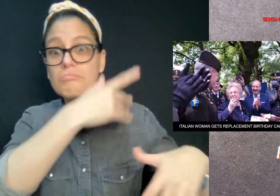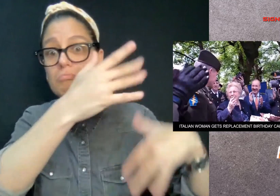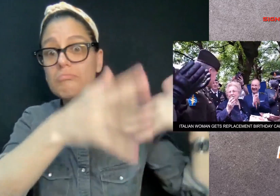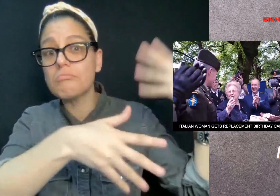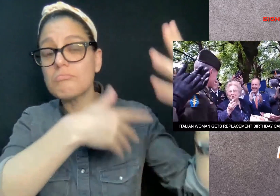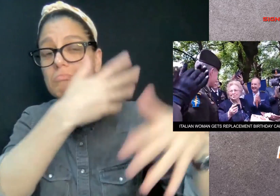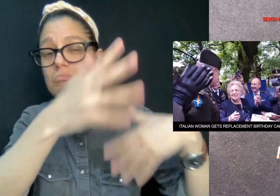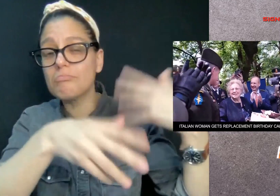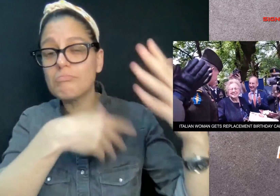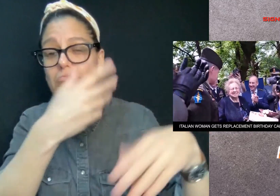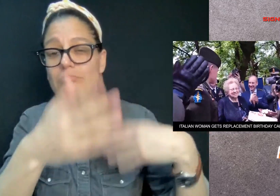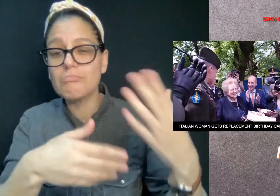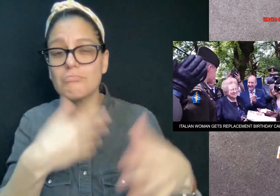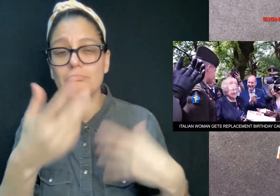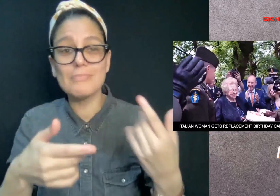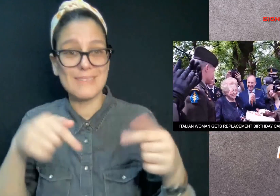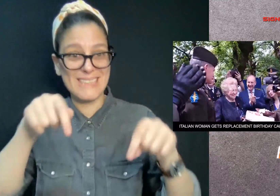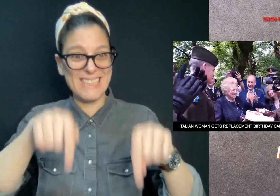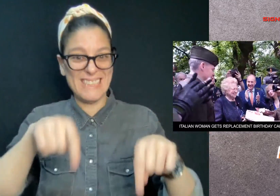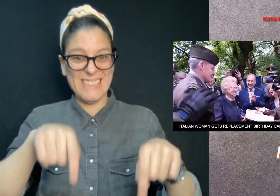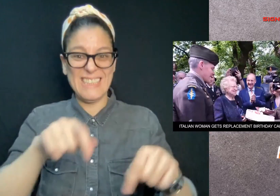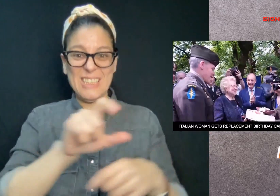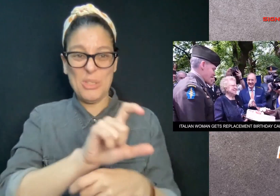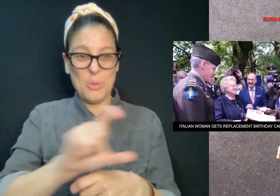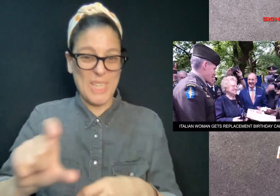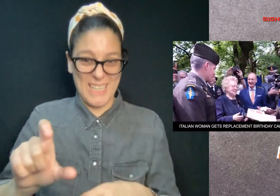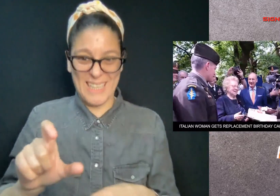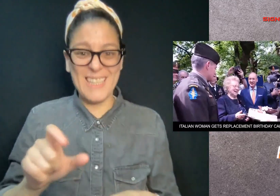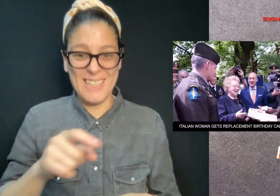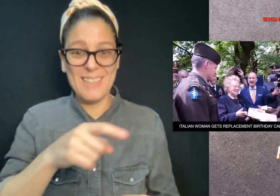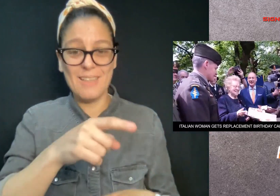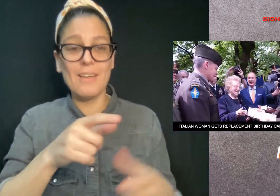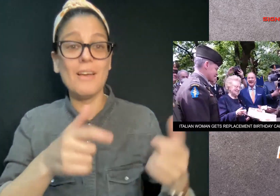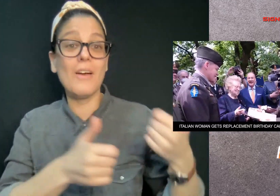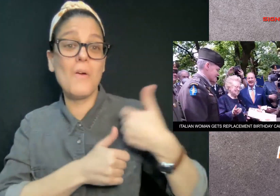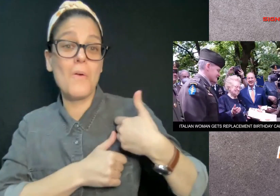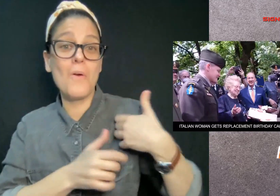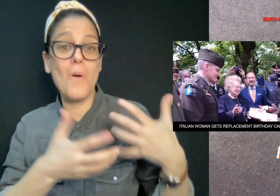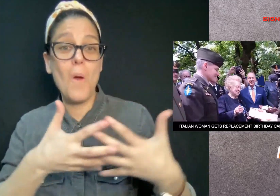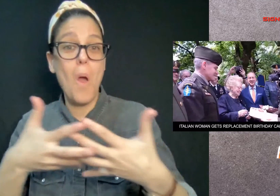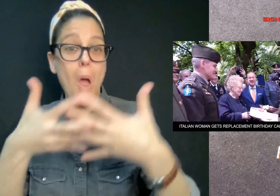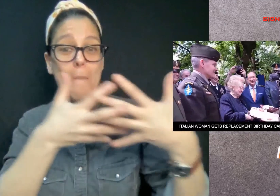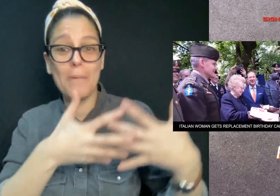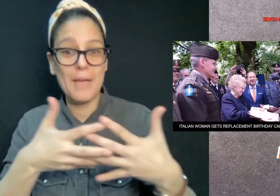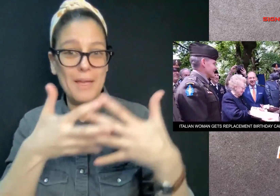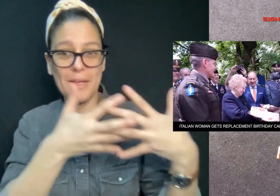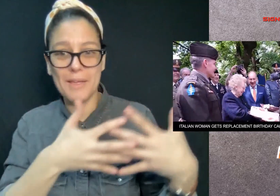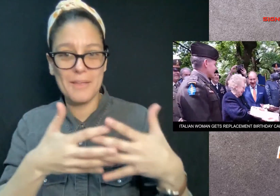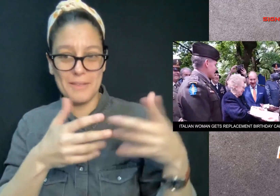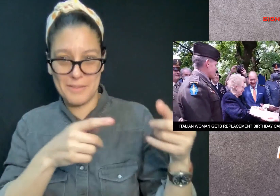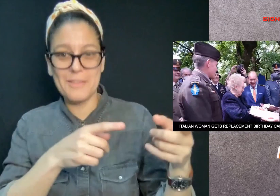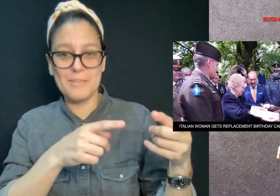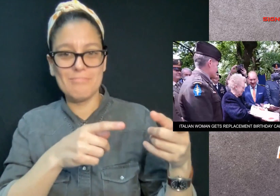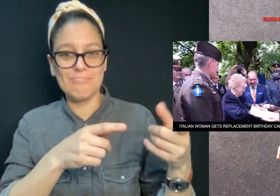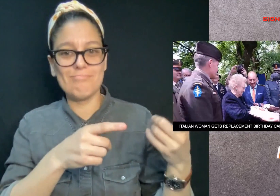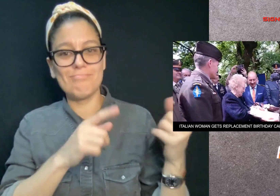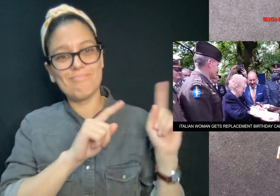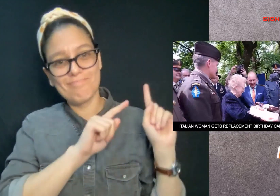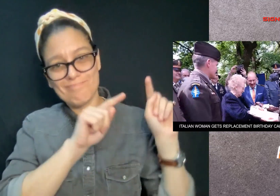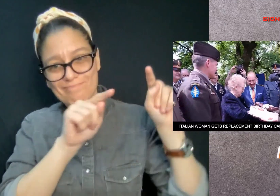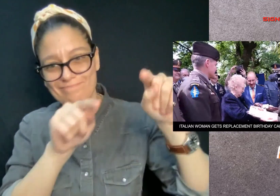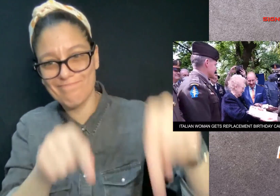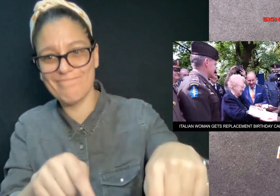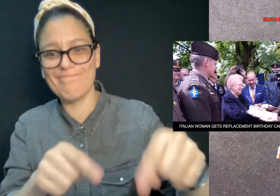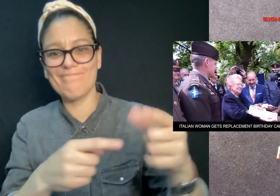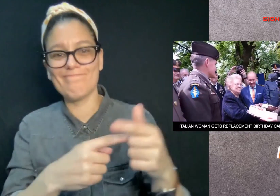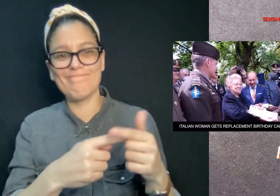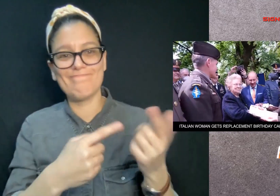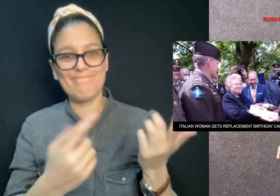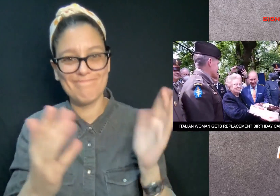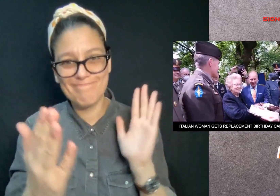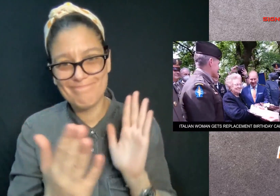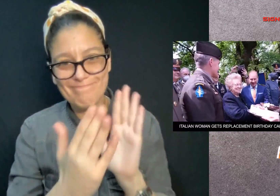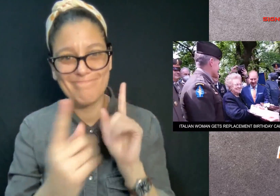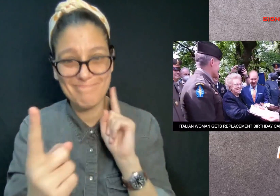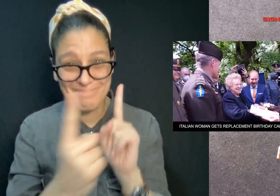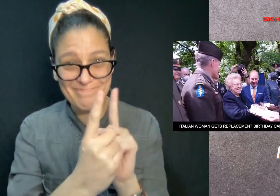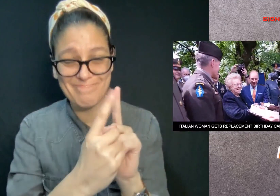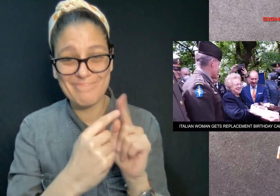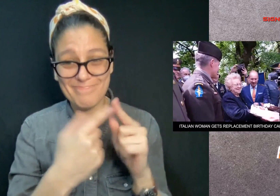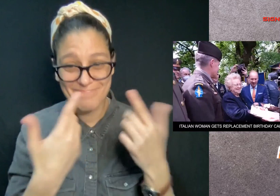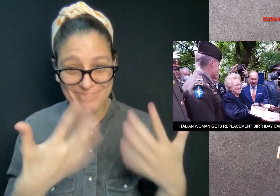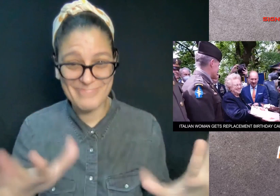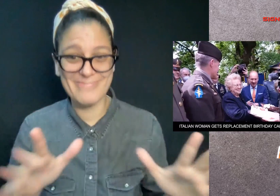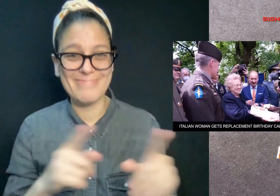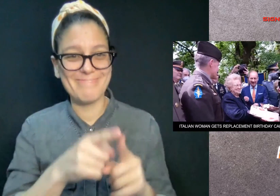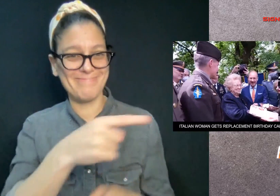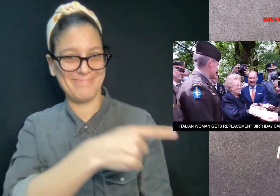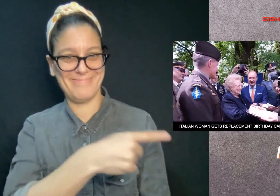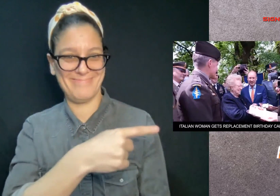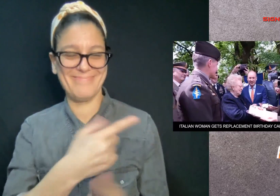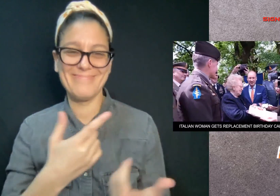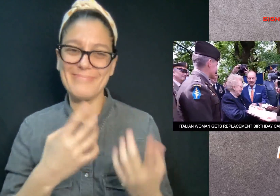and at some point it was taken by the Americans never to be seen again but earlier this week